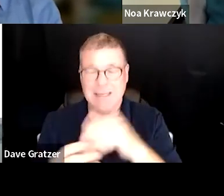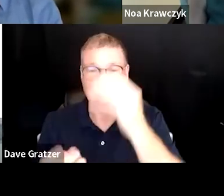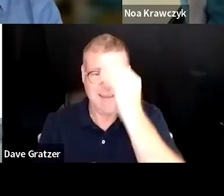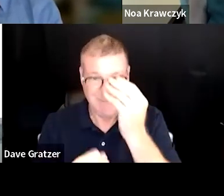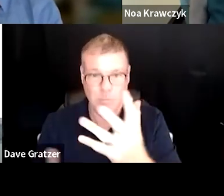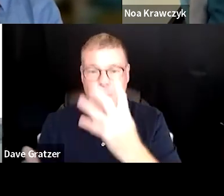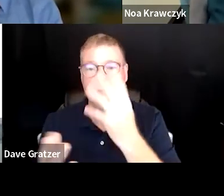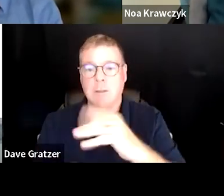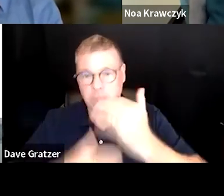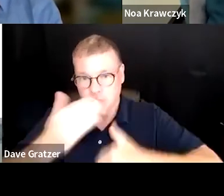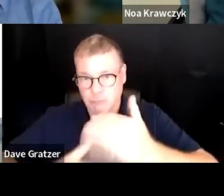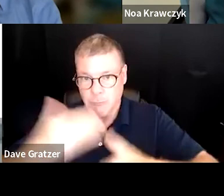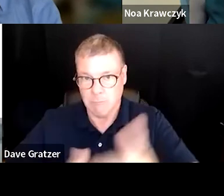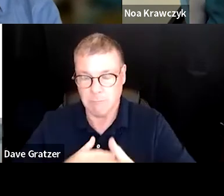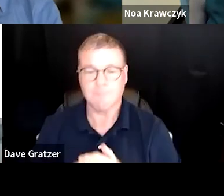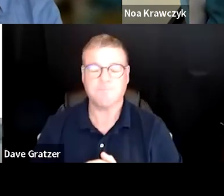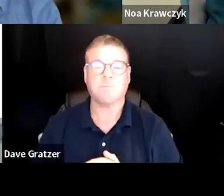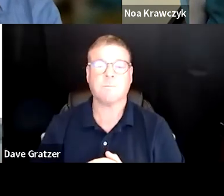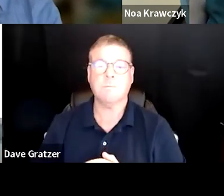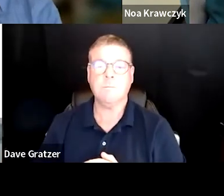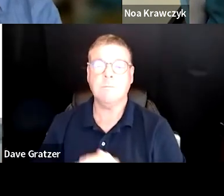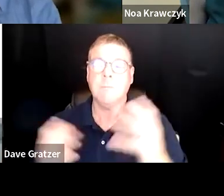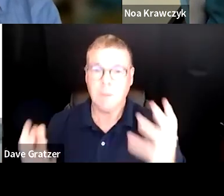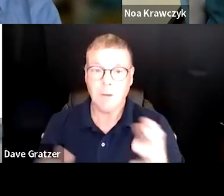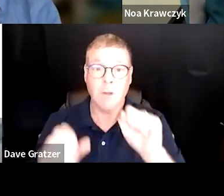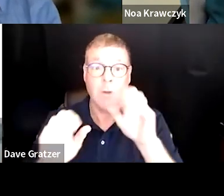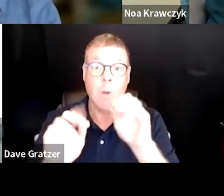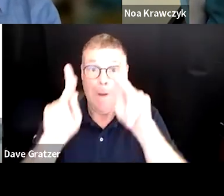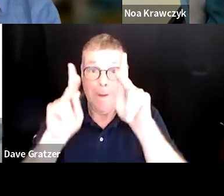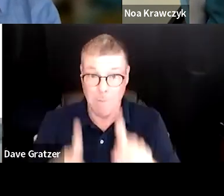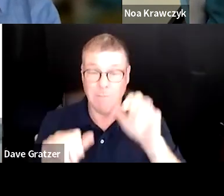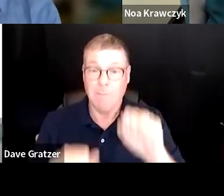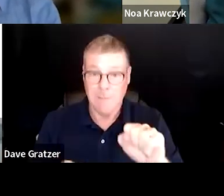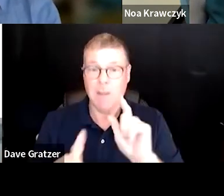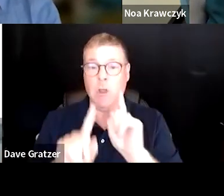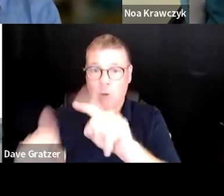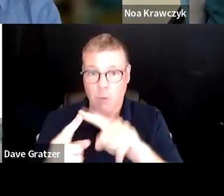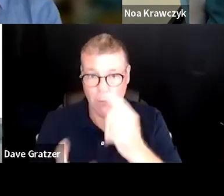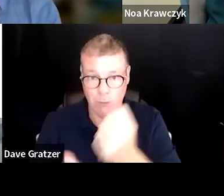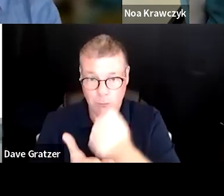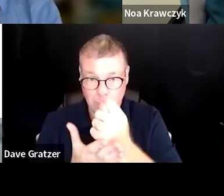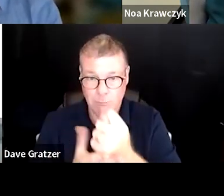is being processed and confirmed, so that the person can get into treatment and that's not avoided.